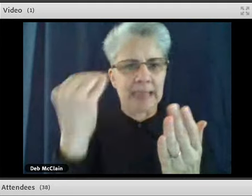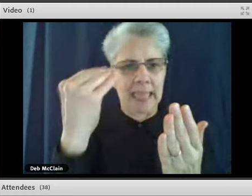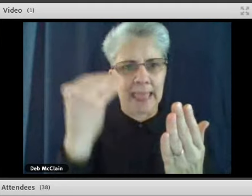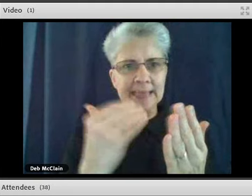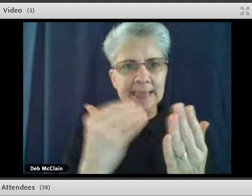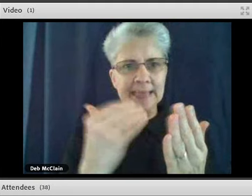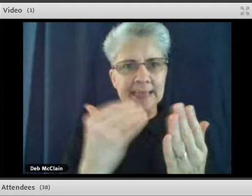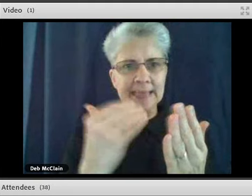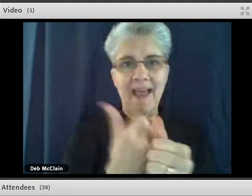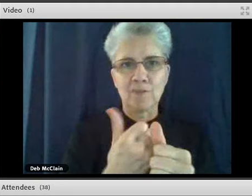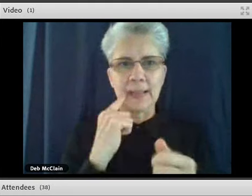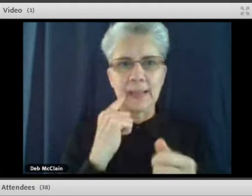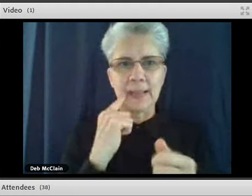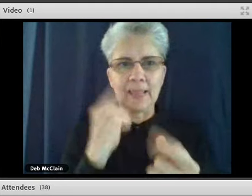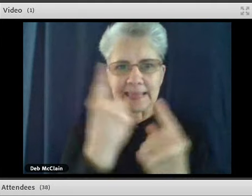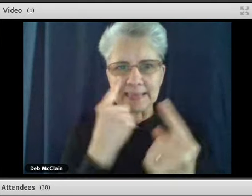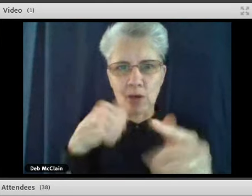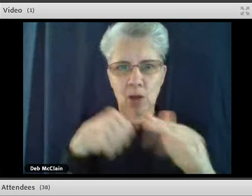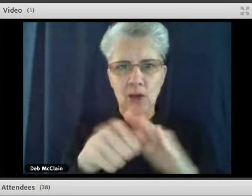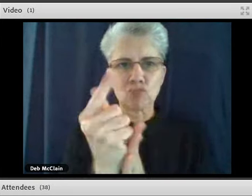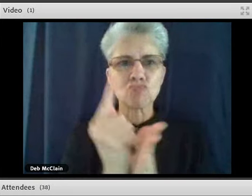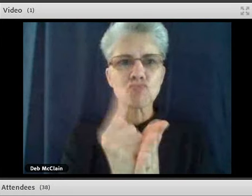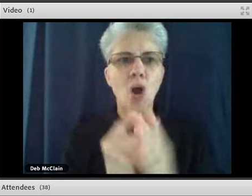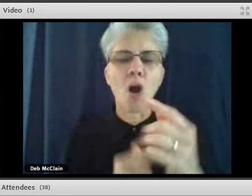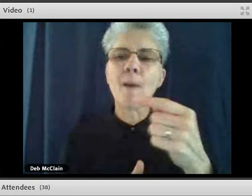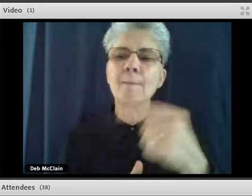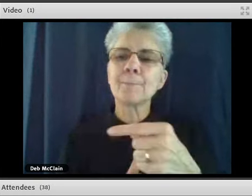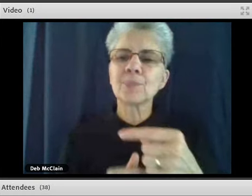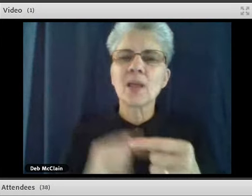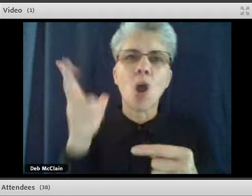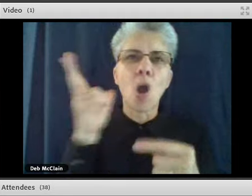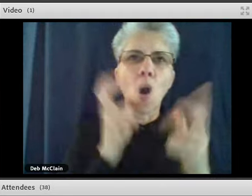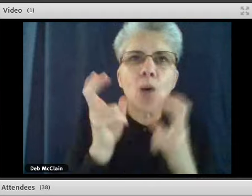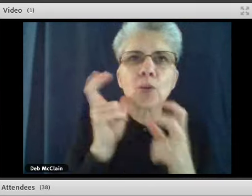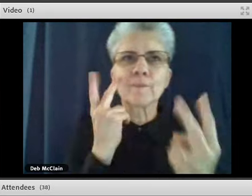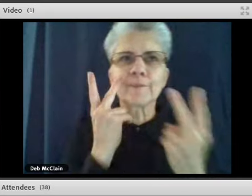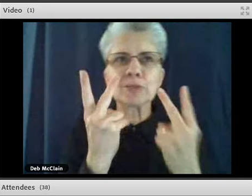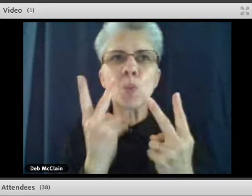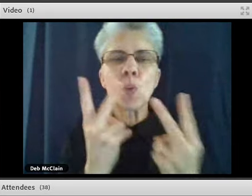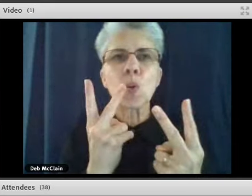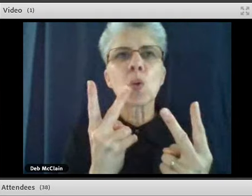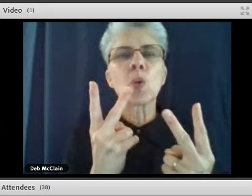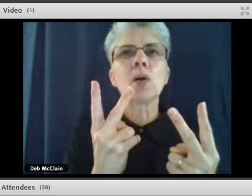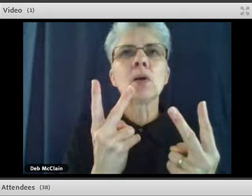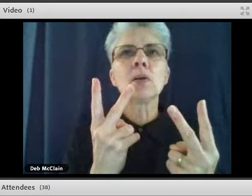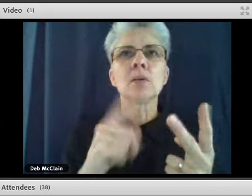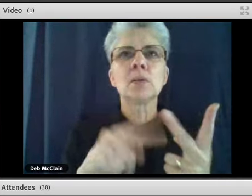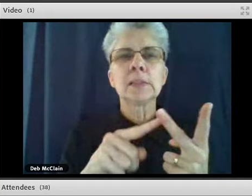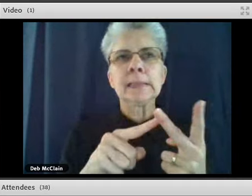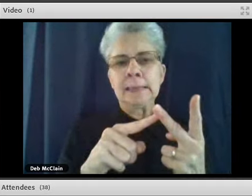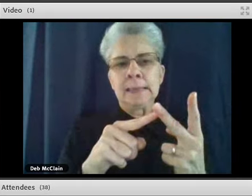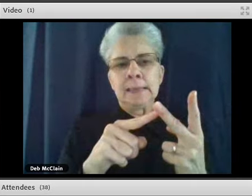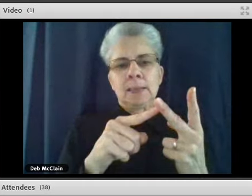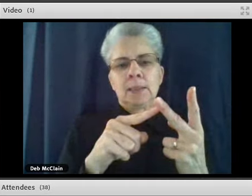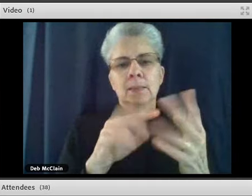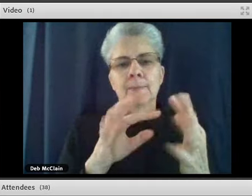that's considered under the law. They're usually audio, visual -- I'm sorry -- audio, visual.